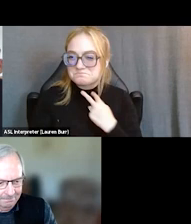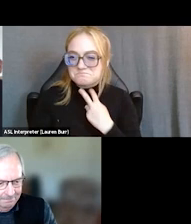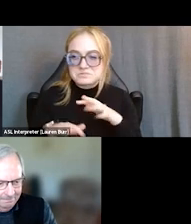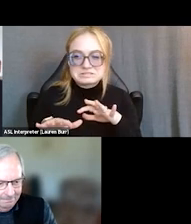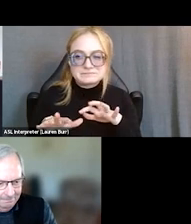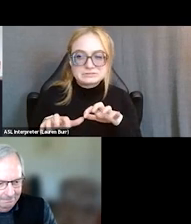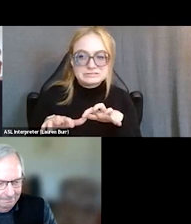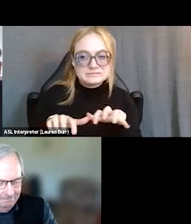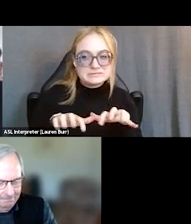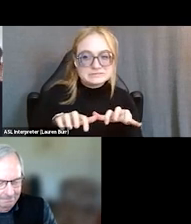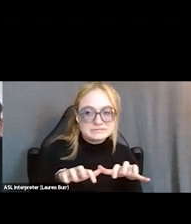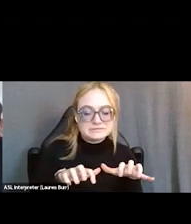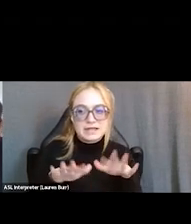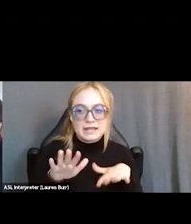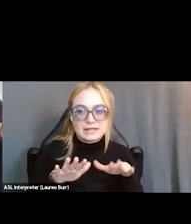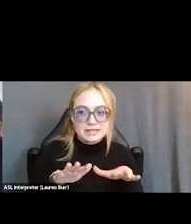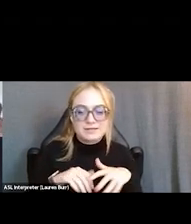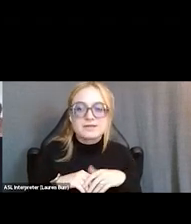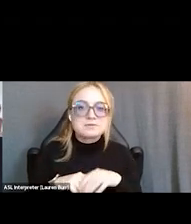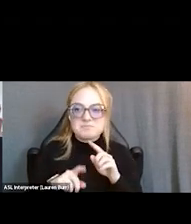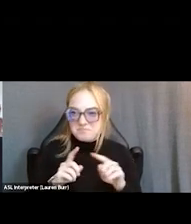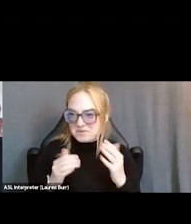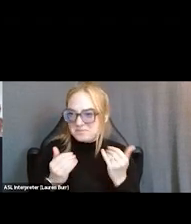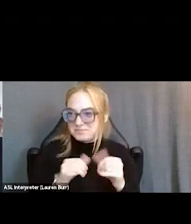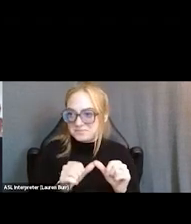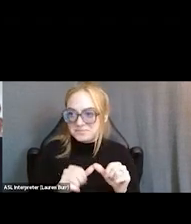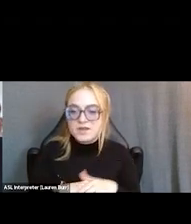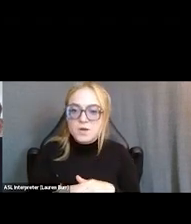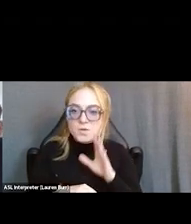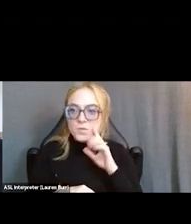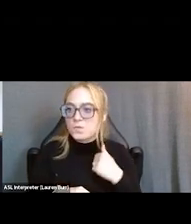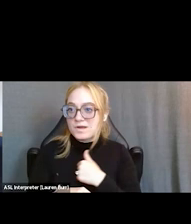So we have that ability to paint the picture about the day-today and doing that graciously